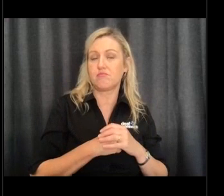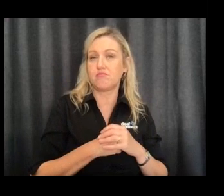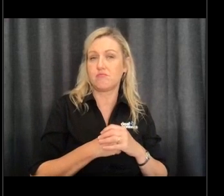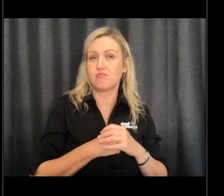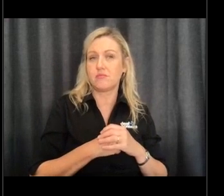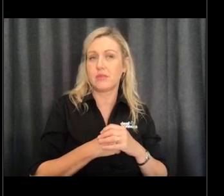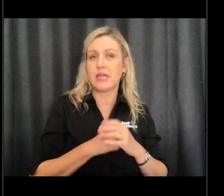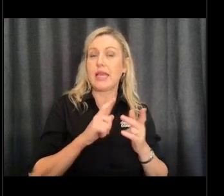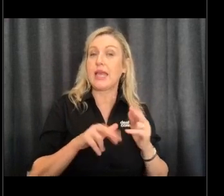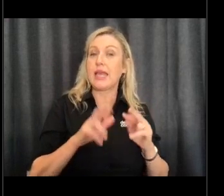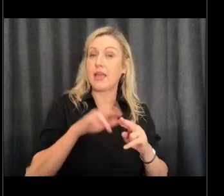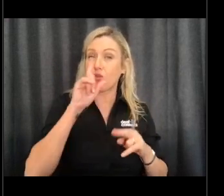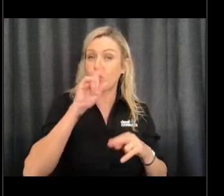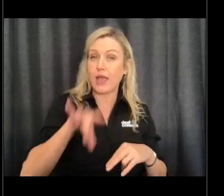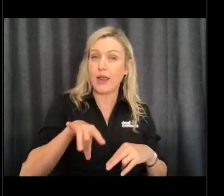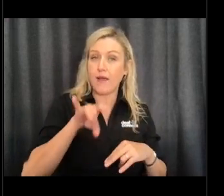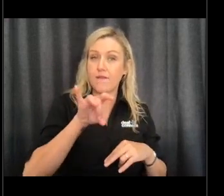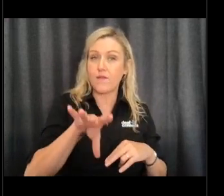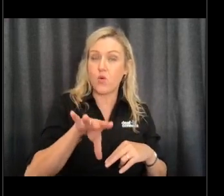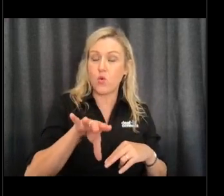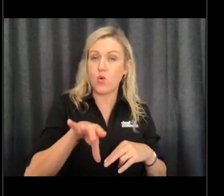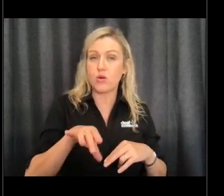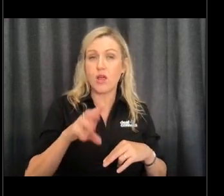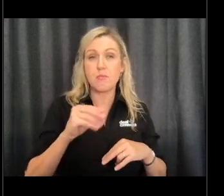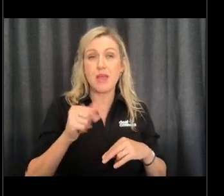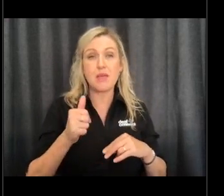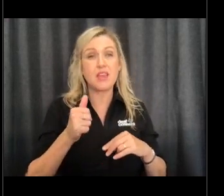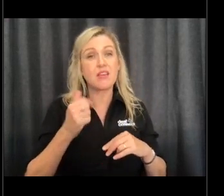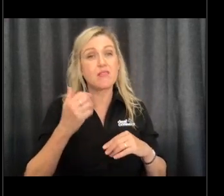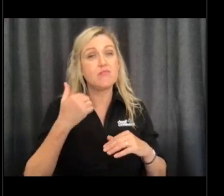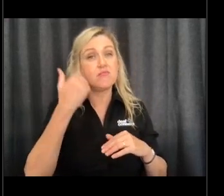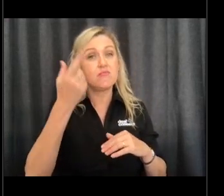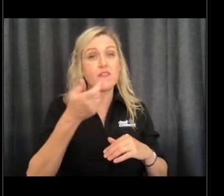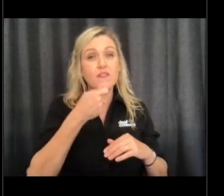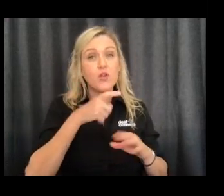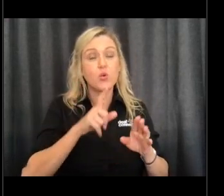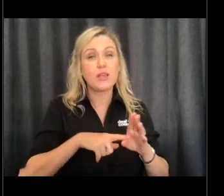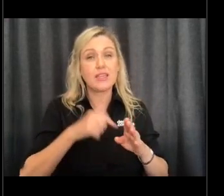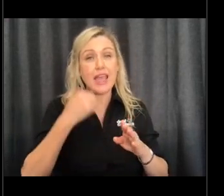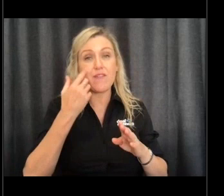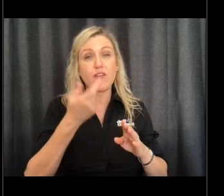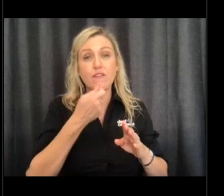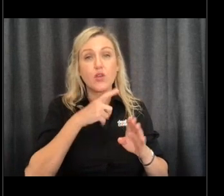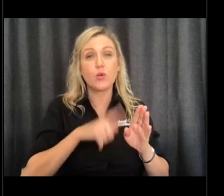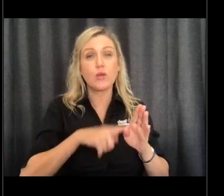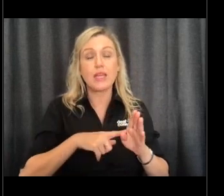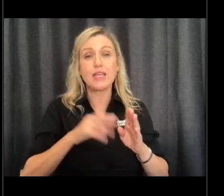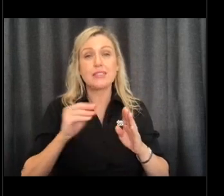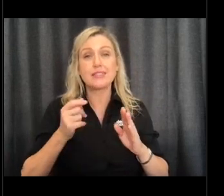it, getting somebody up on the roof every couple of years and checking into the tiles, checking what's in there.